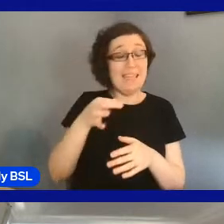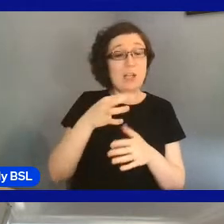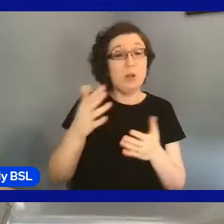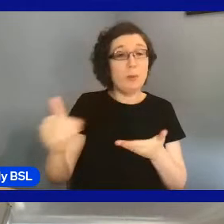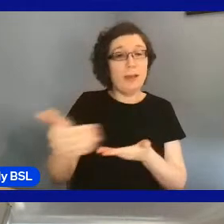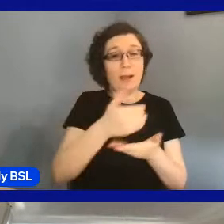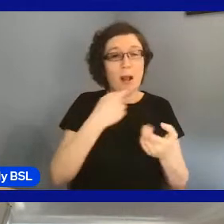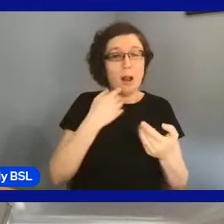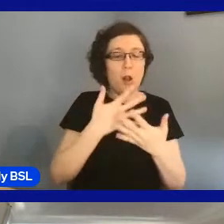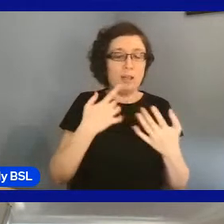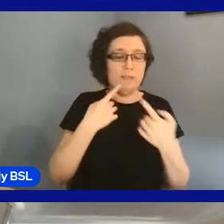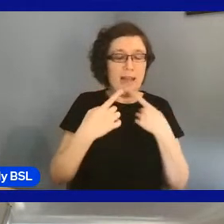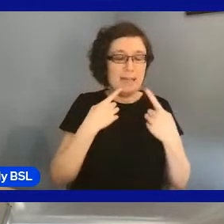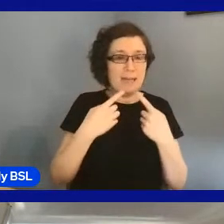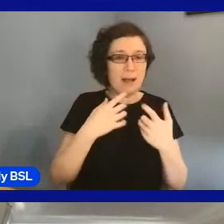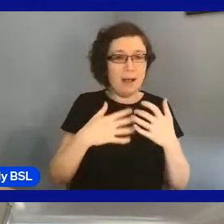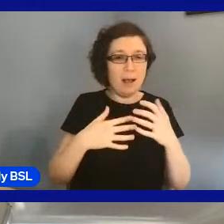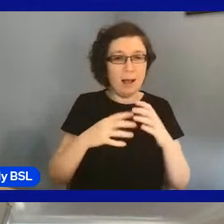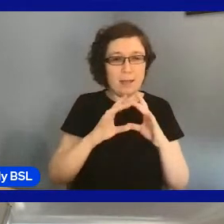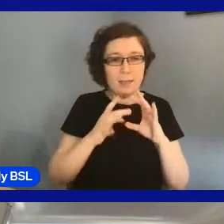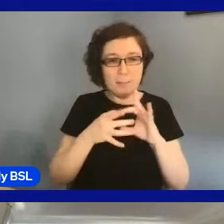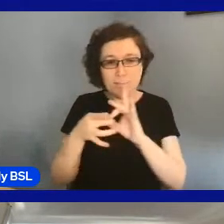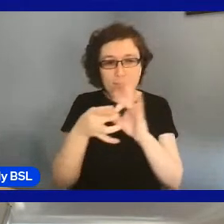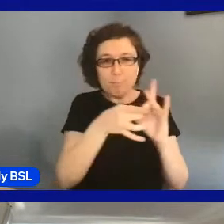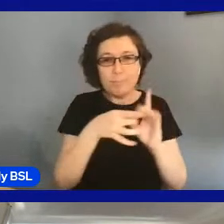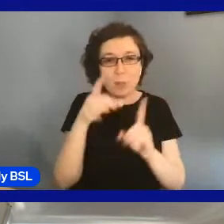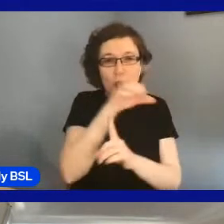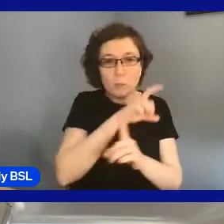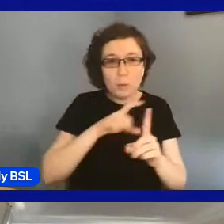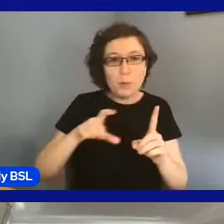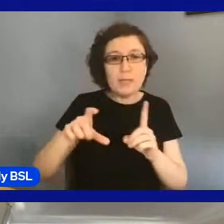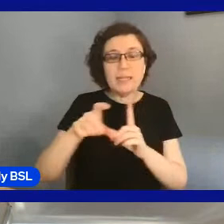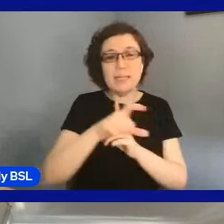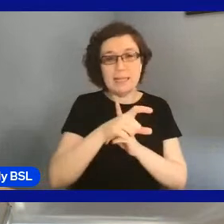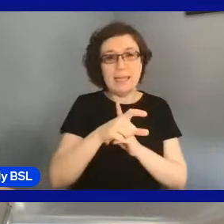So we can really continue what we started with with this project.